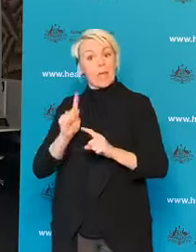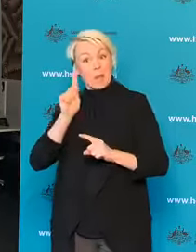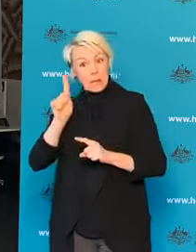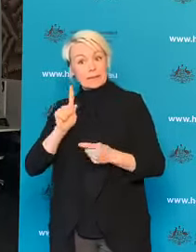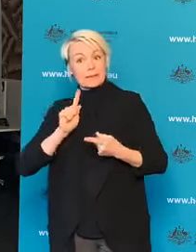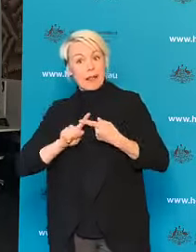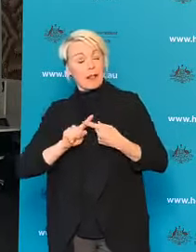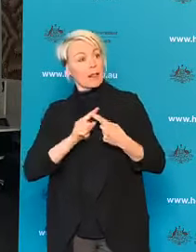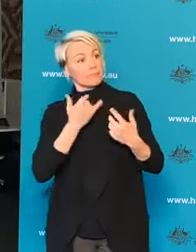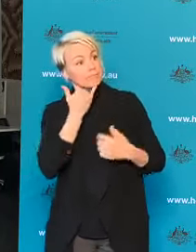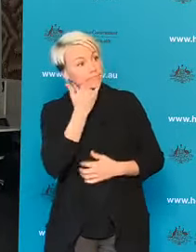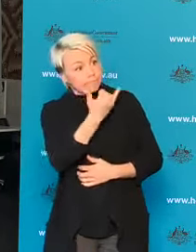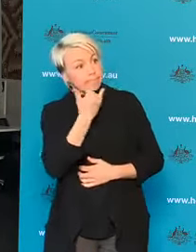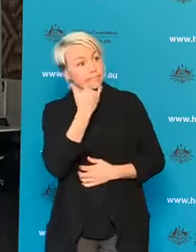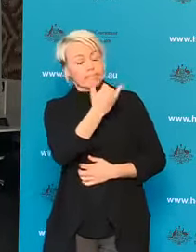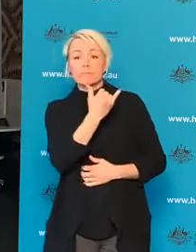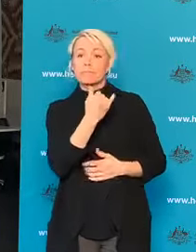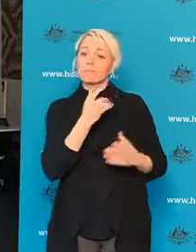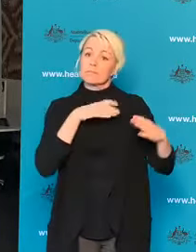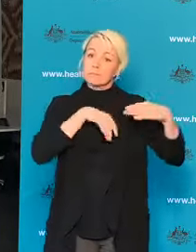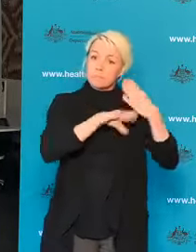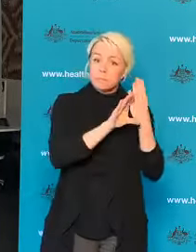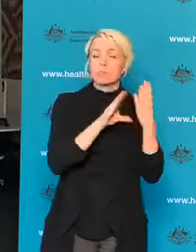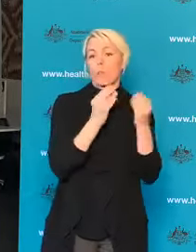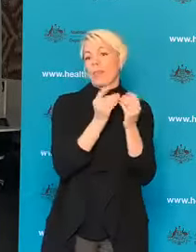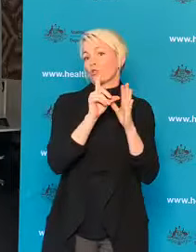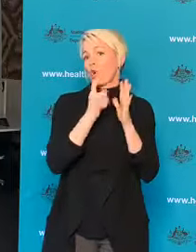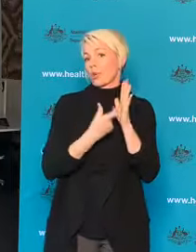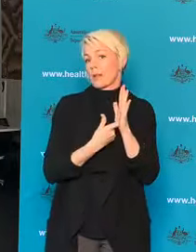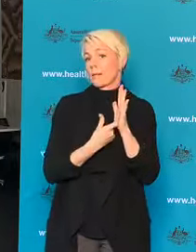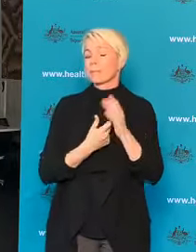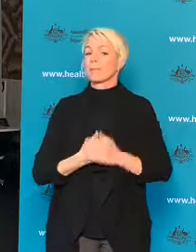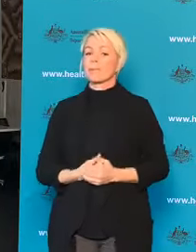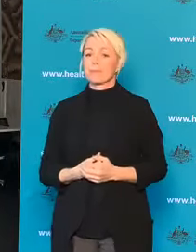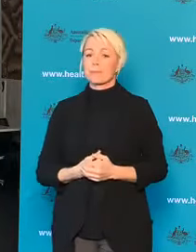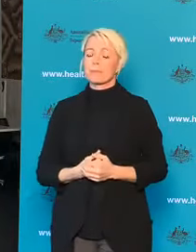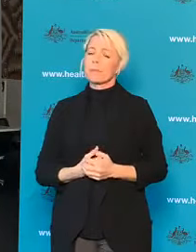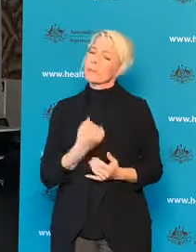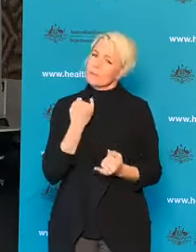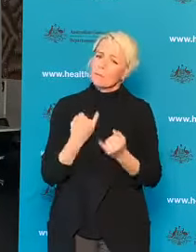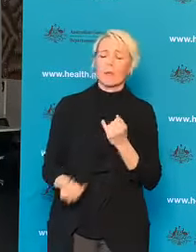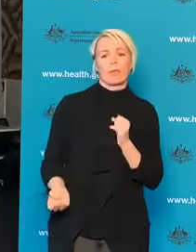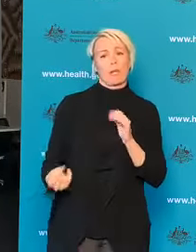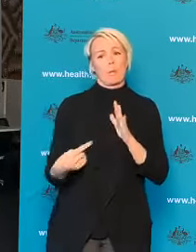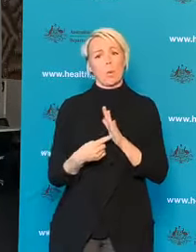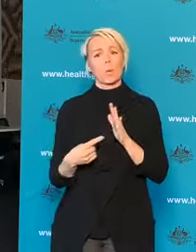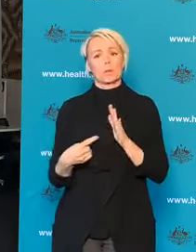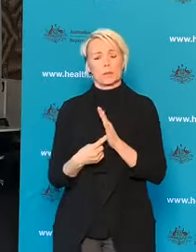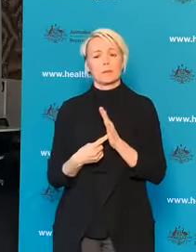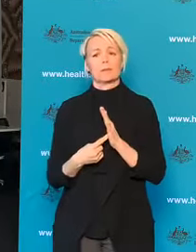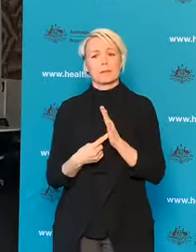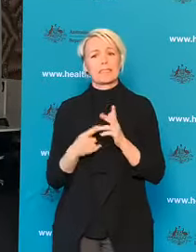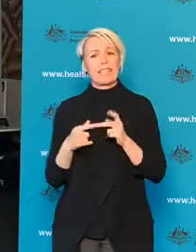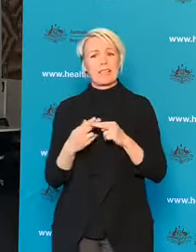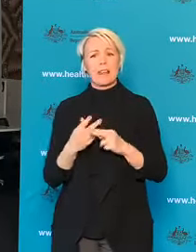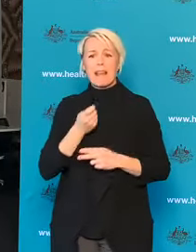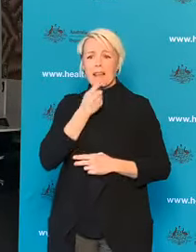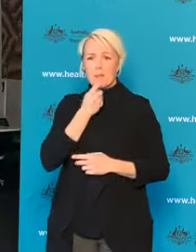your General Practitioner while you're in isolation. This is especially important to reach out if you notice a change in